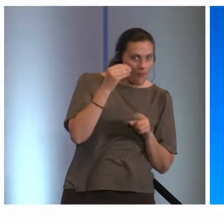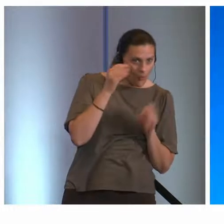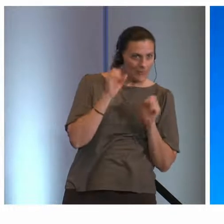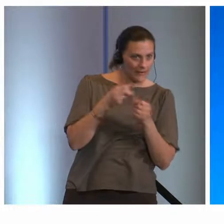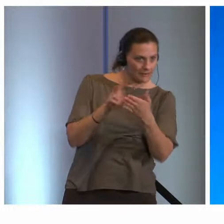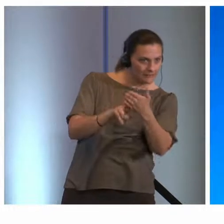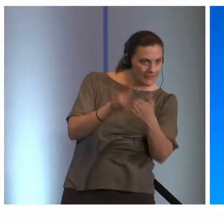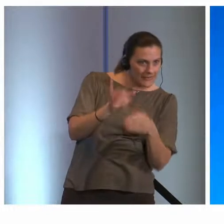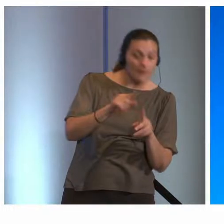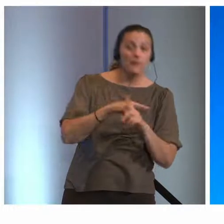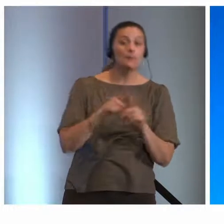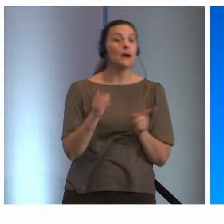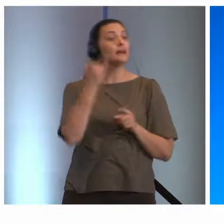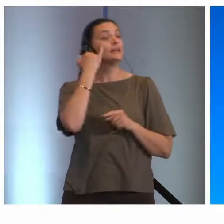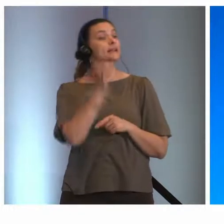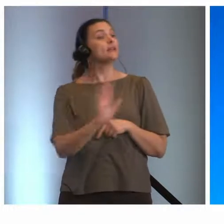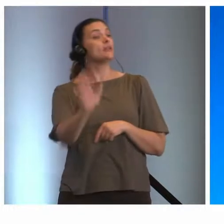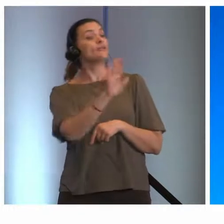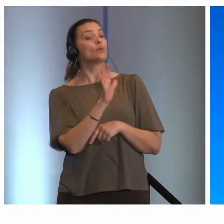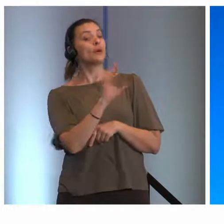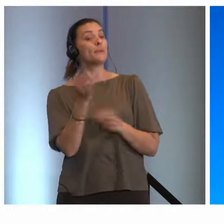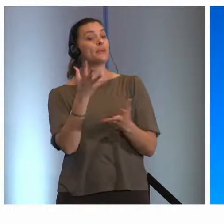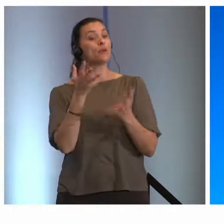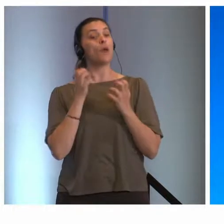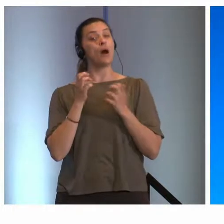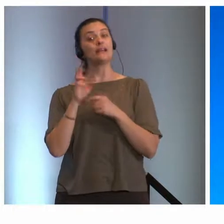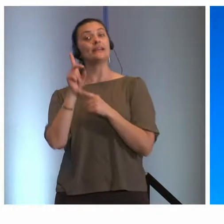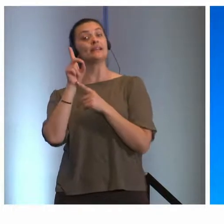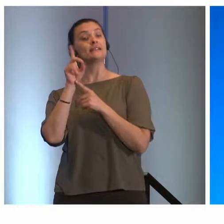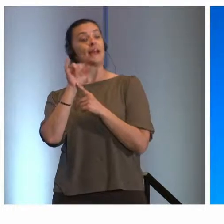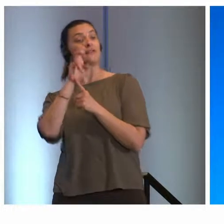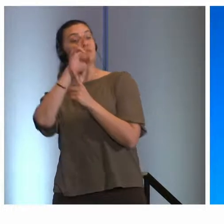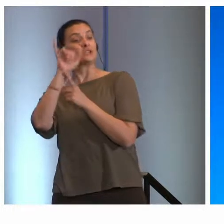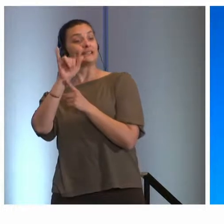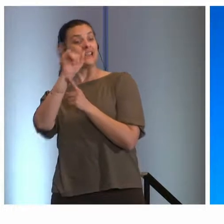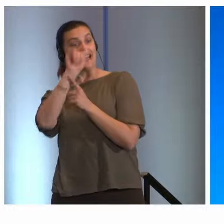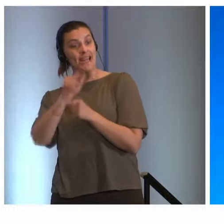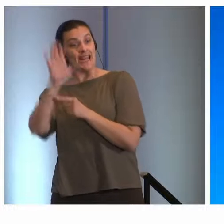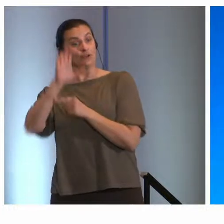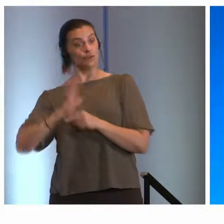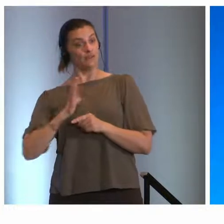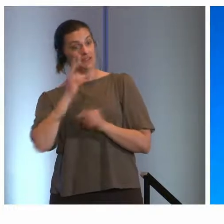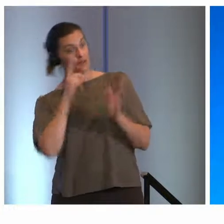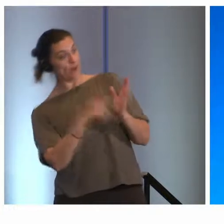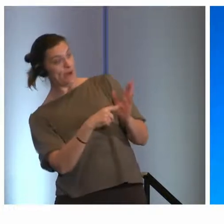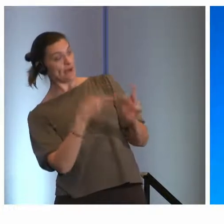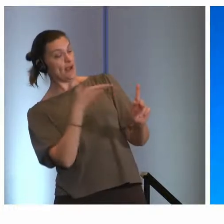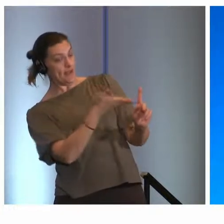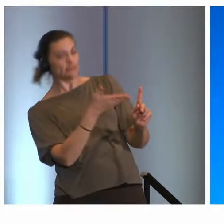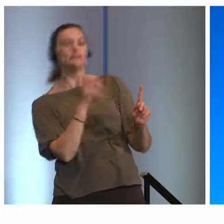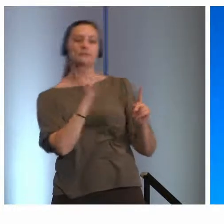you at home, you can do this at home. The employment tracker is a prerequisite for any of your